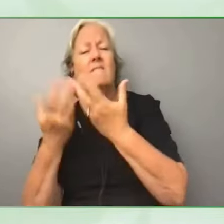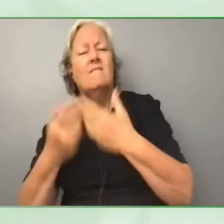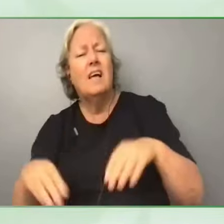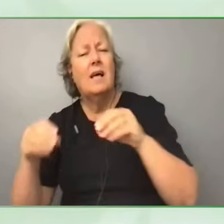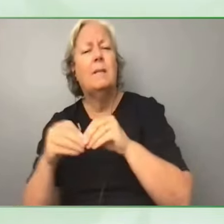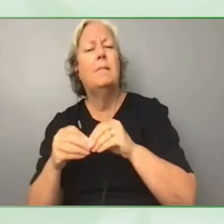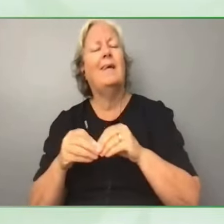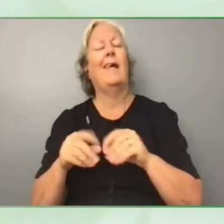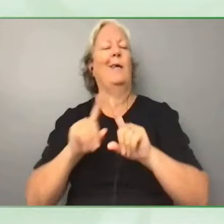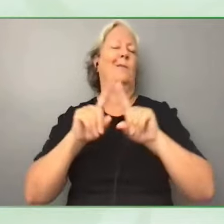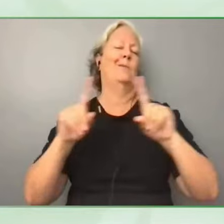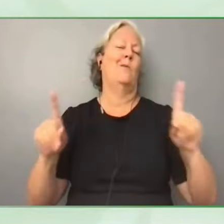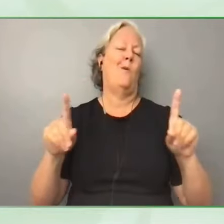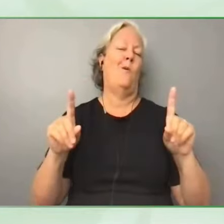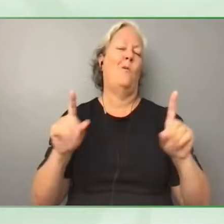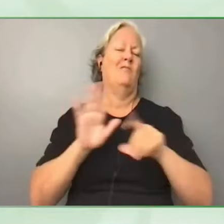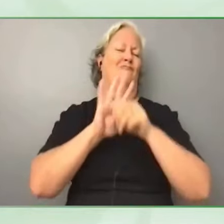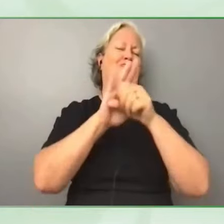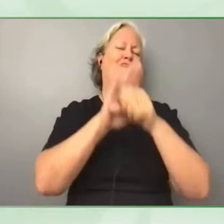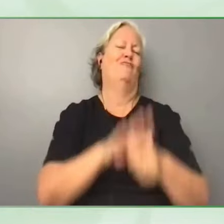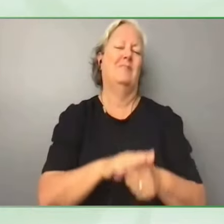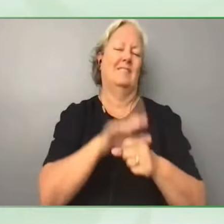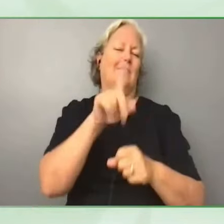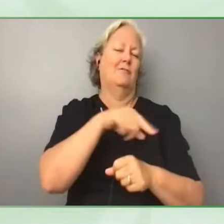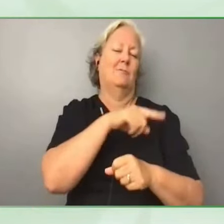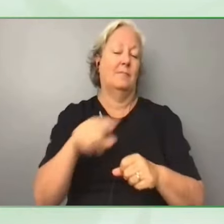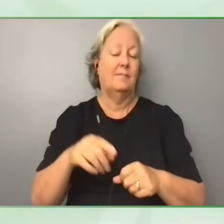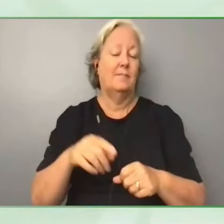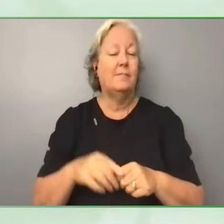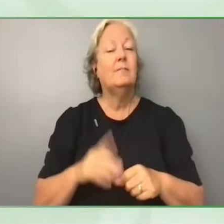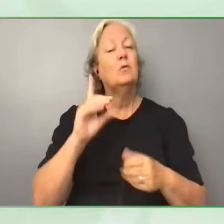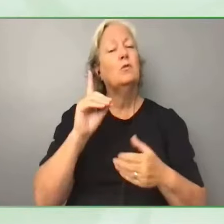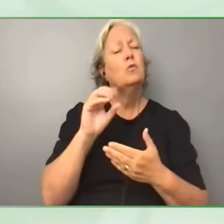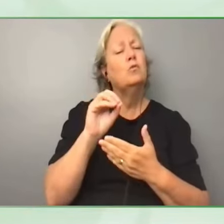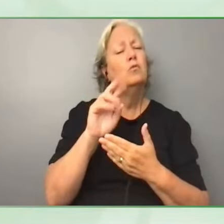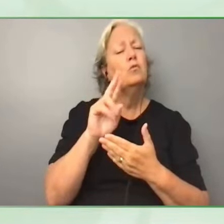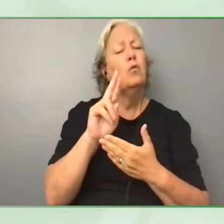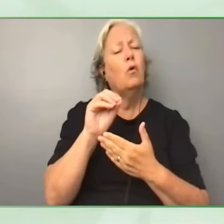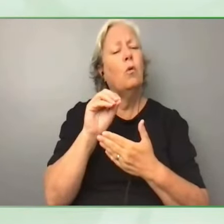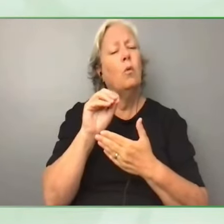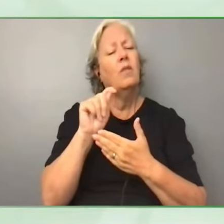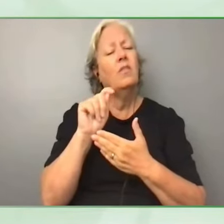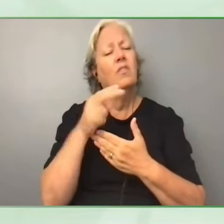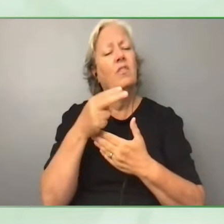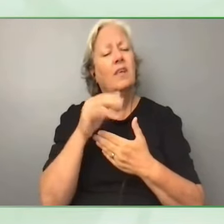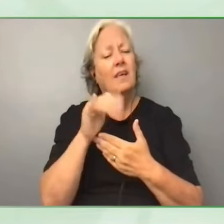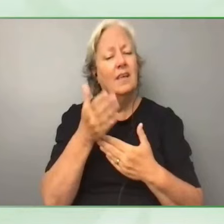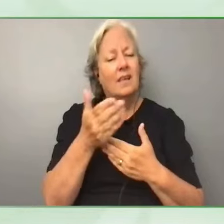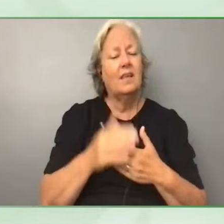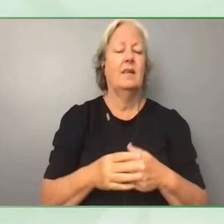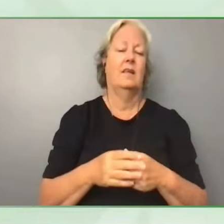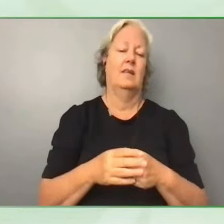.com is all about giving the steering wheel of the support